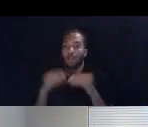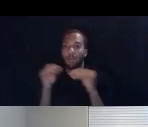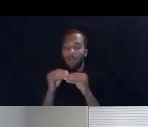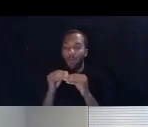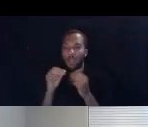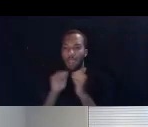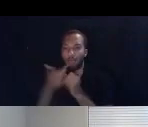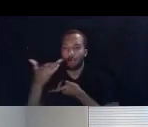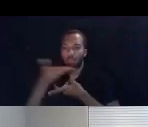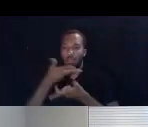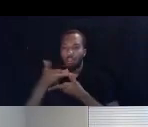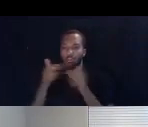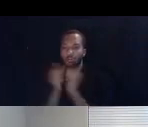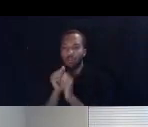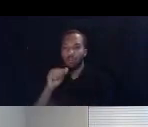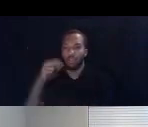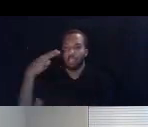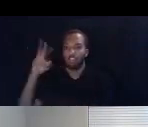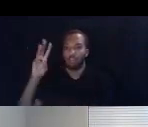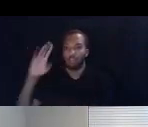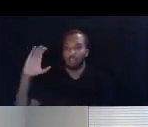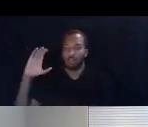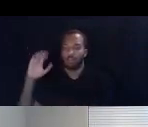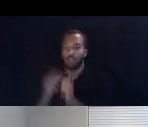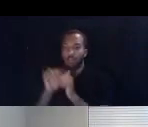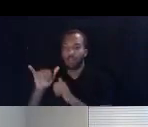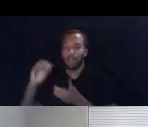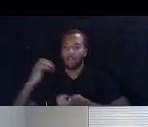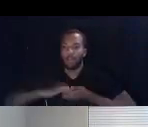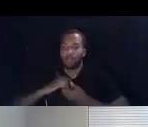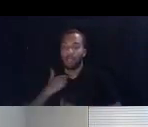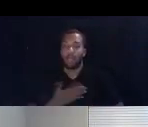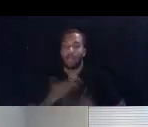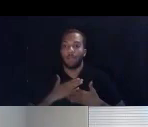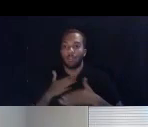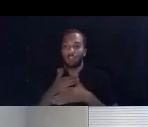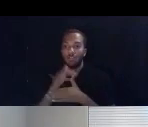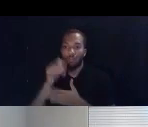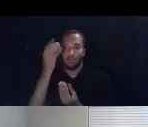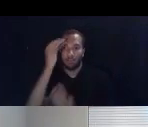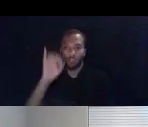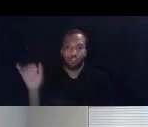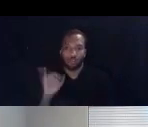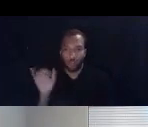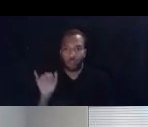through HCWC in that partnership. So happy to share that information as well, once it's available.